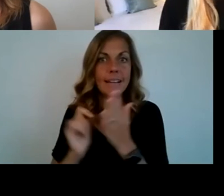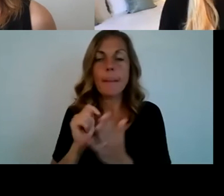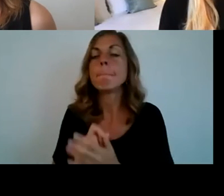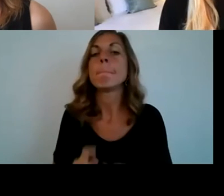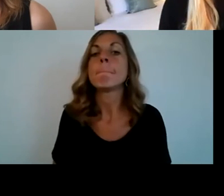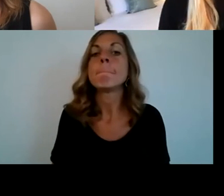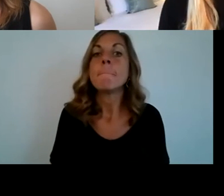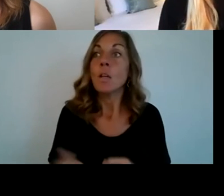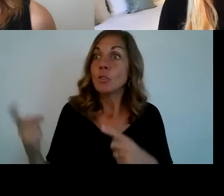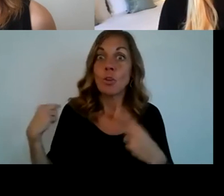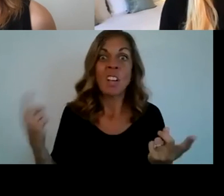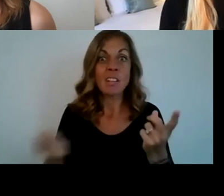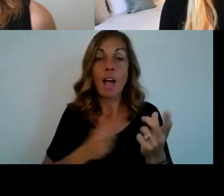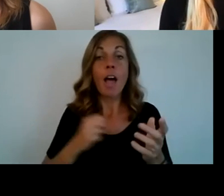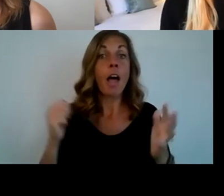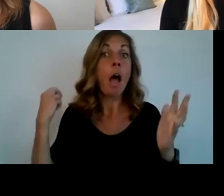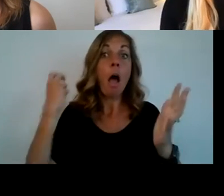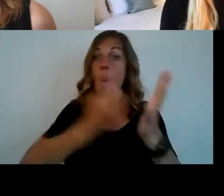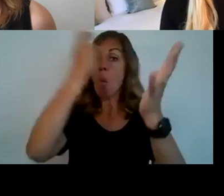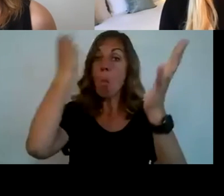really been thrown in the deep end getting to know these companies, getting to know these